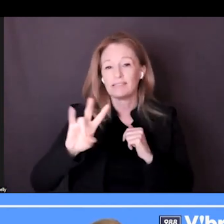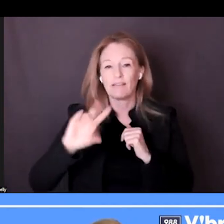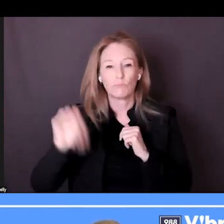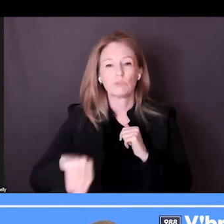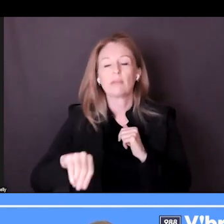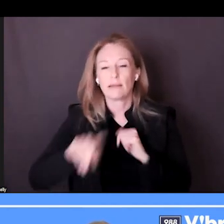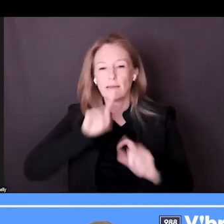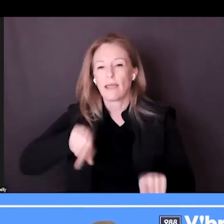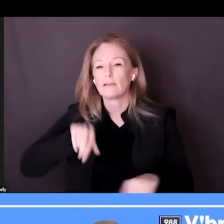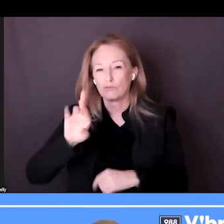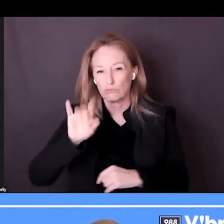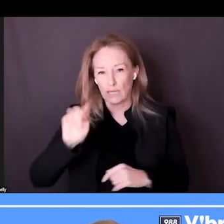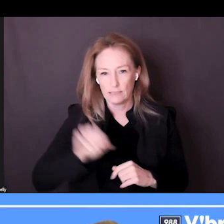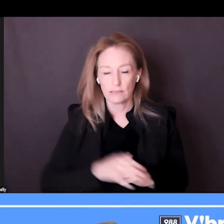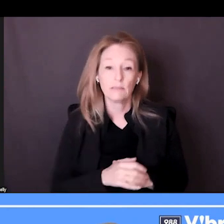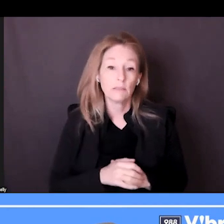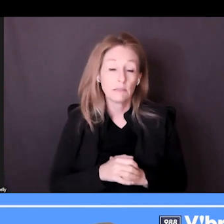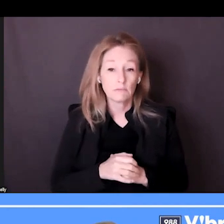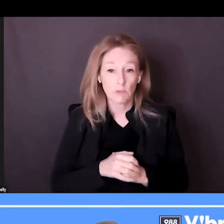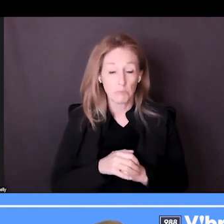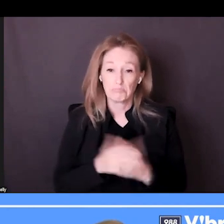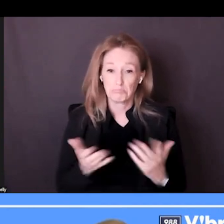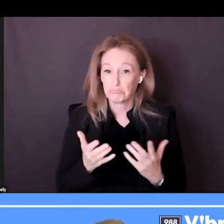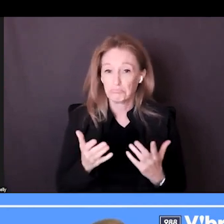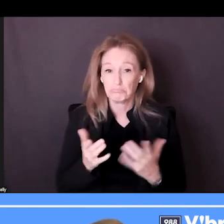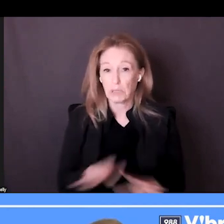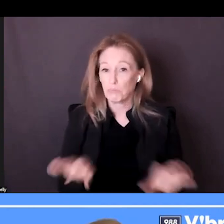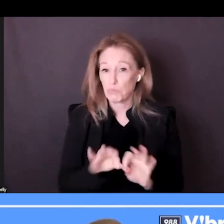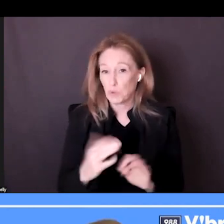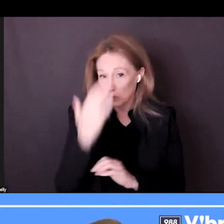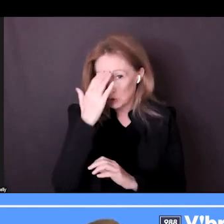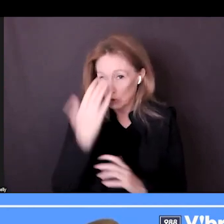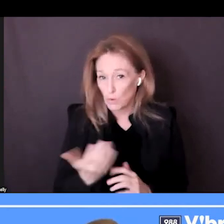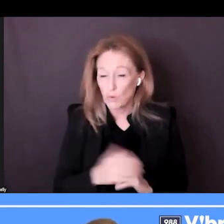AND SO THE IMPORTANT IMPACT HERE IS THAT ADOPTION OF THE SERVICE